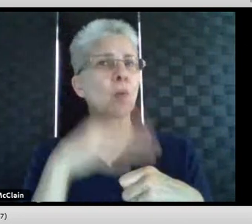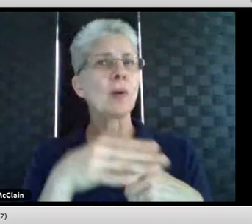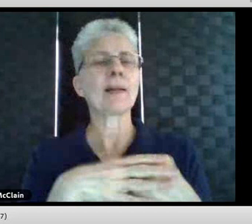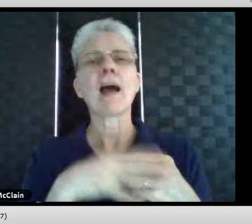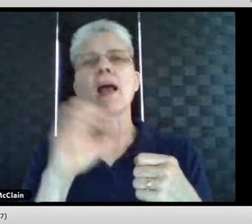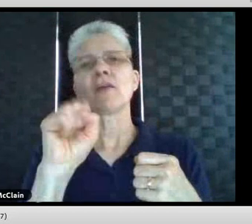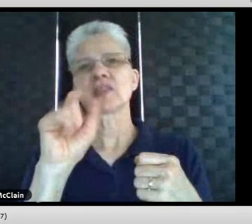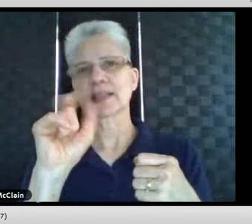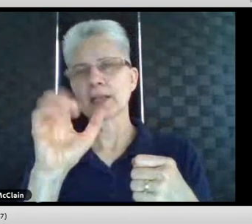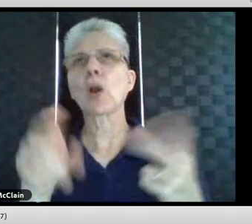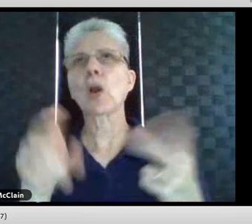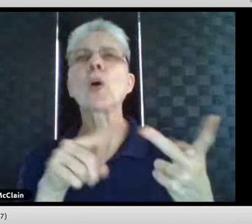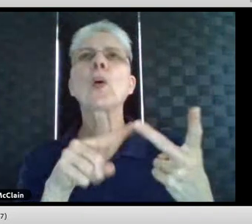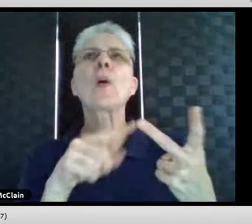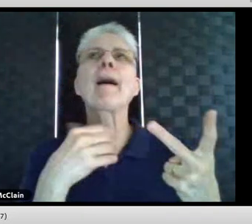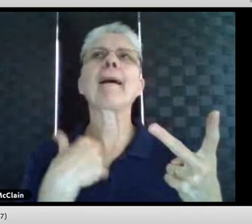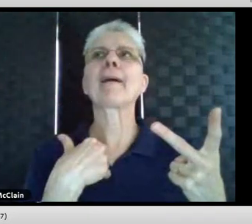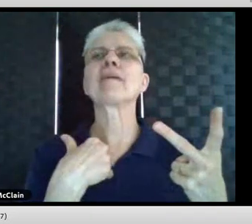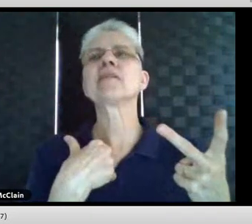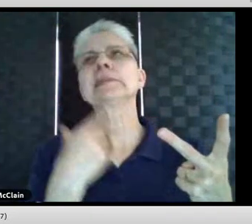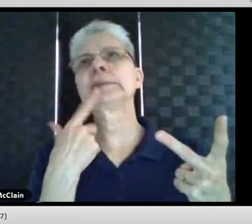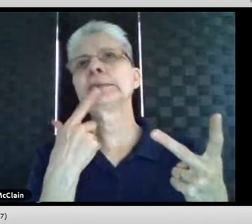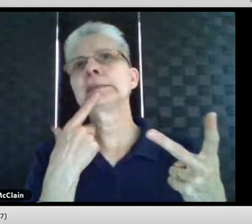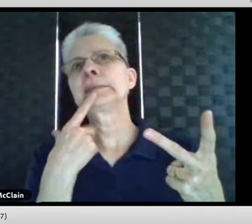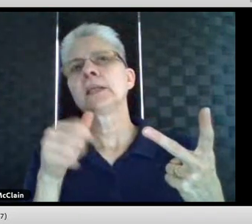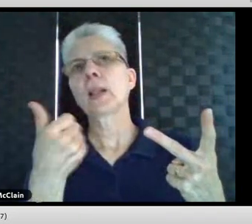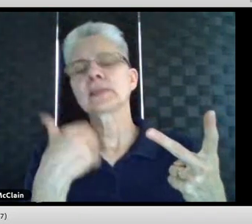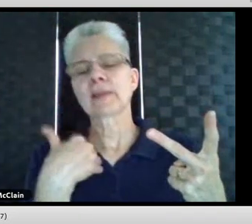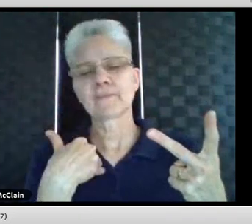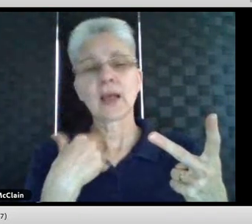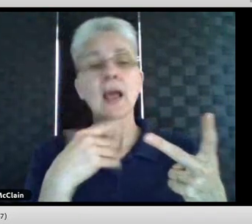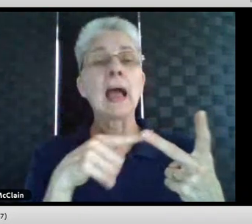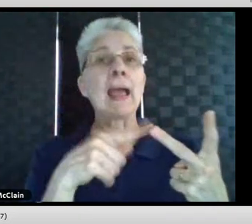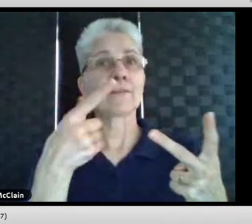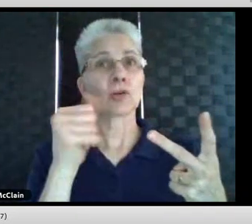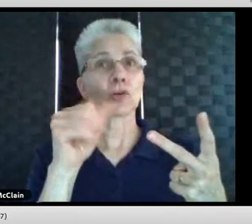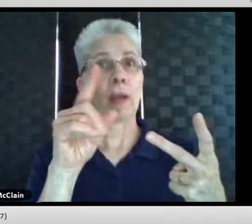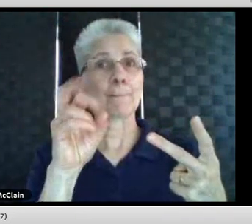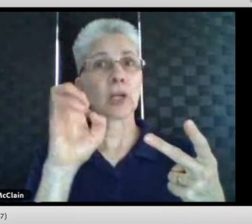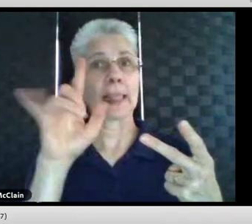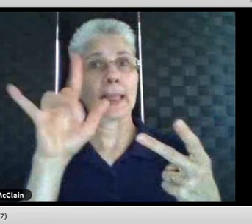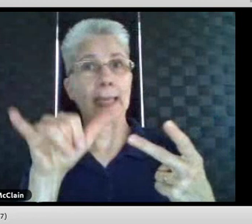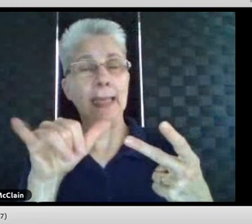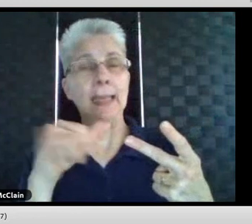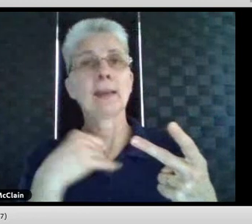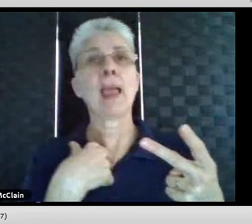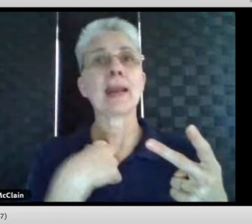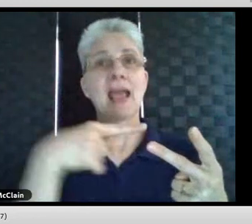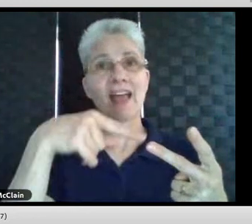I have -- What else do I have? I have Grammarly, and I have PerfectIt because I do, my job now,